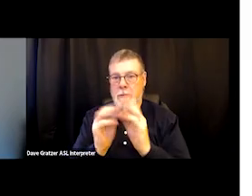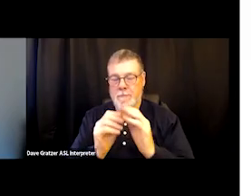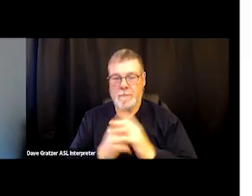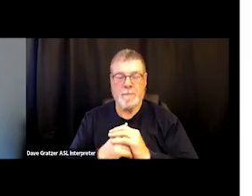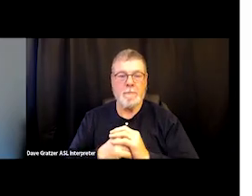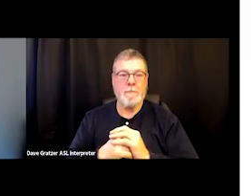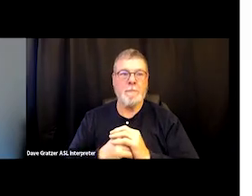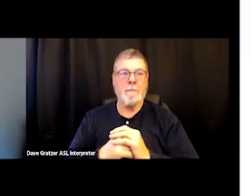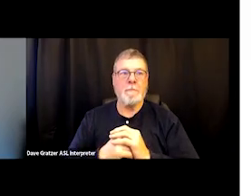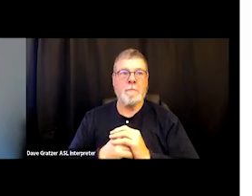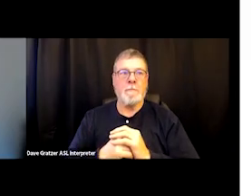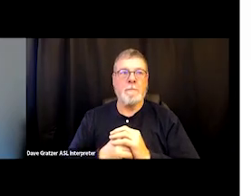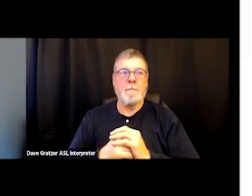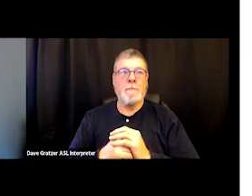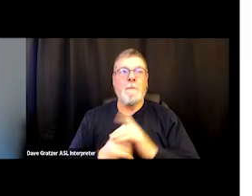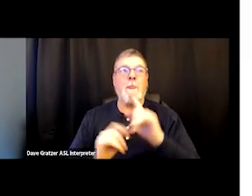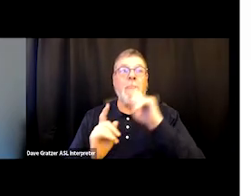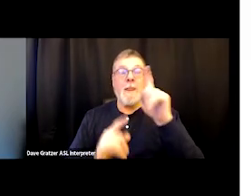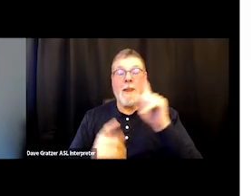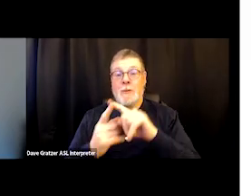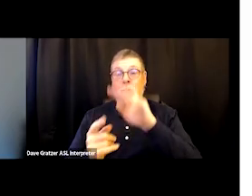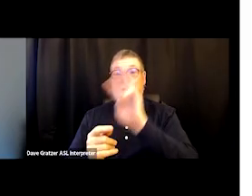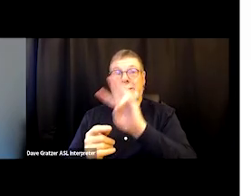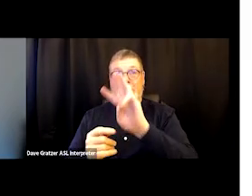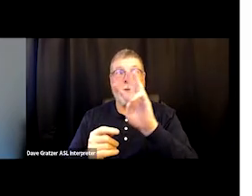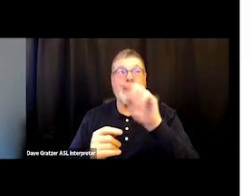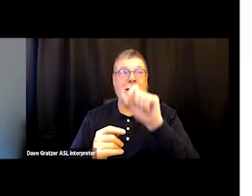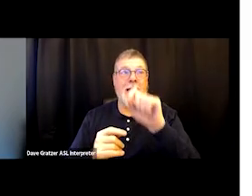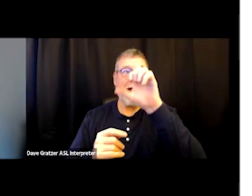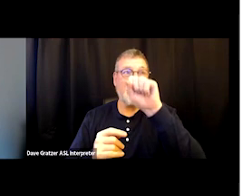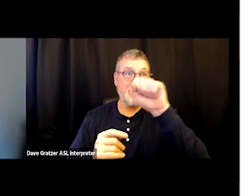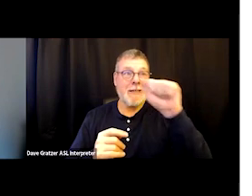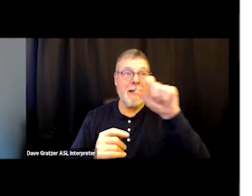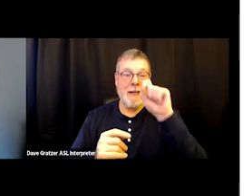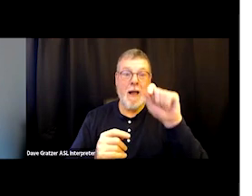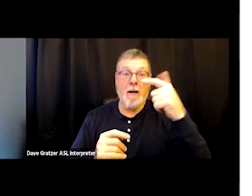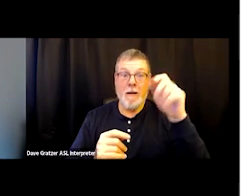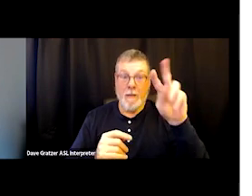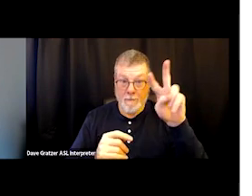So navigate to the Social Security website for applying for disability benefits.